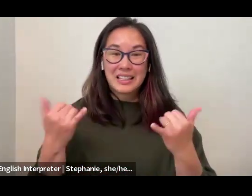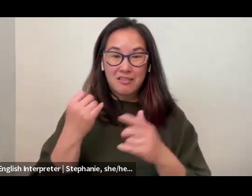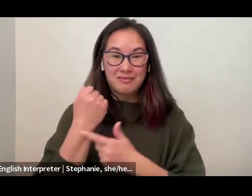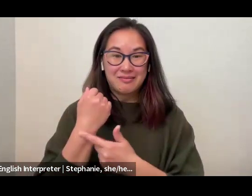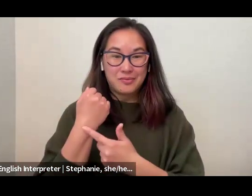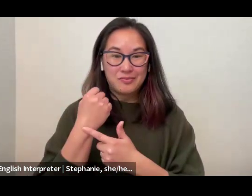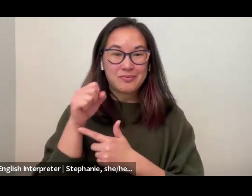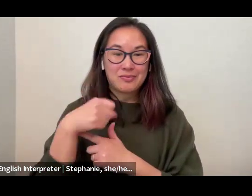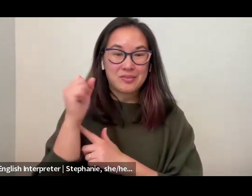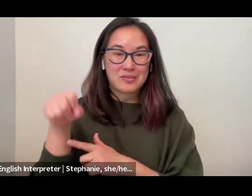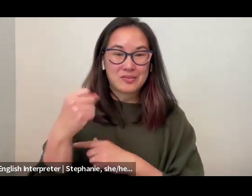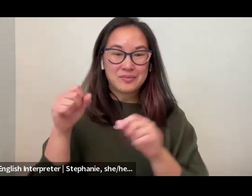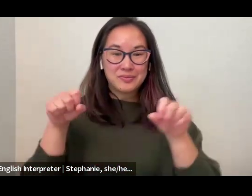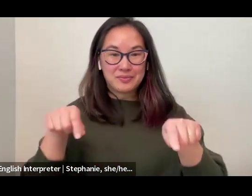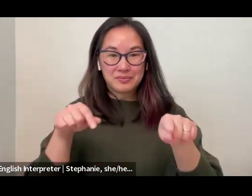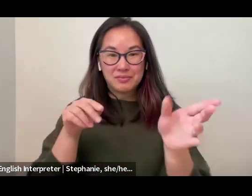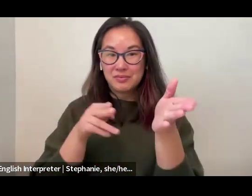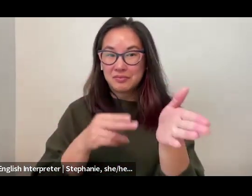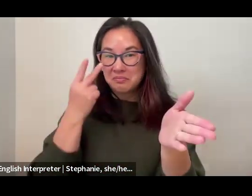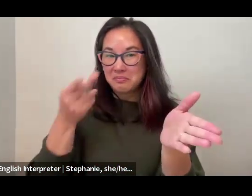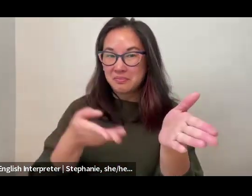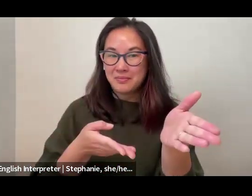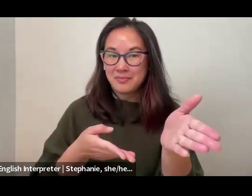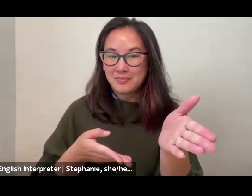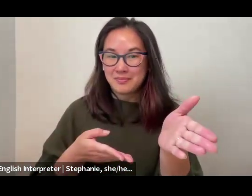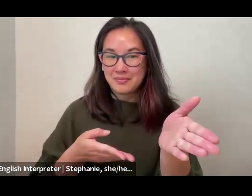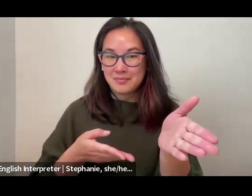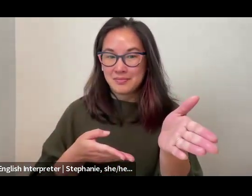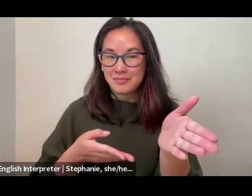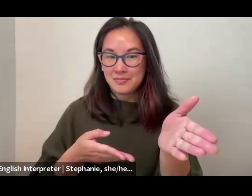So, that can be palm down, make a fist, and make circles.